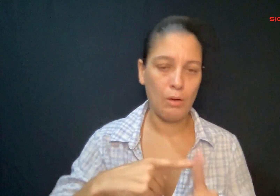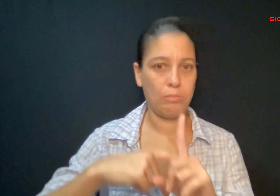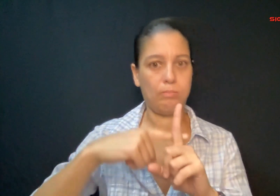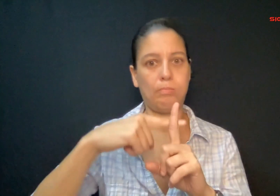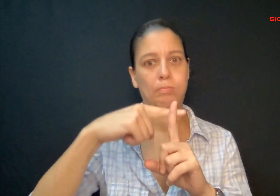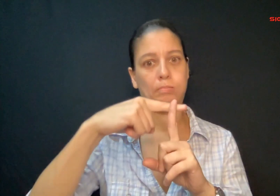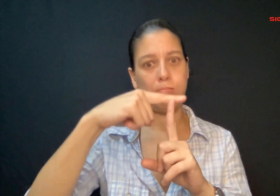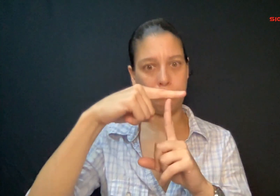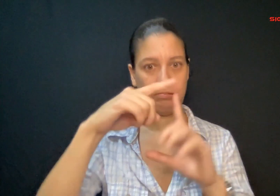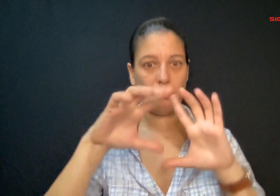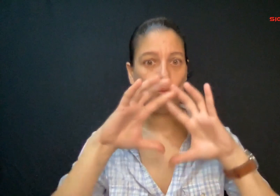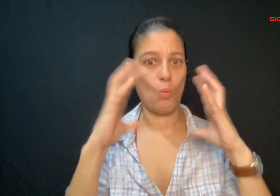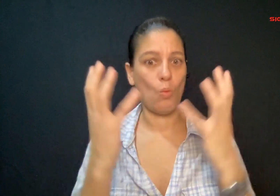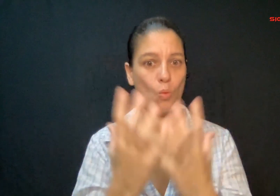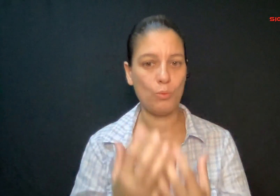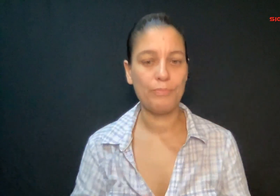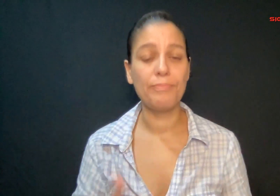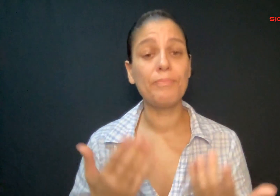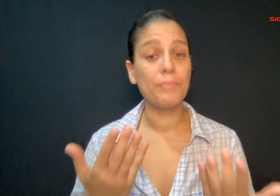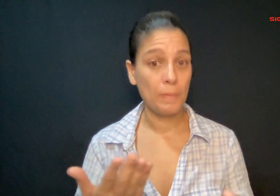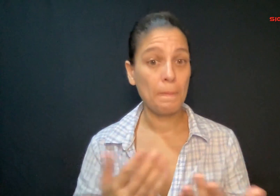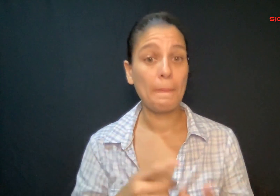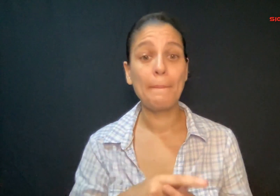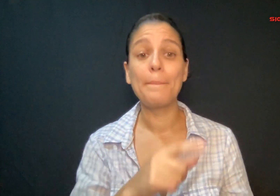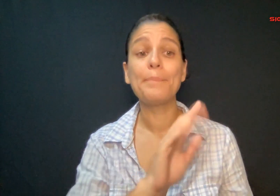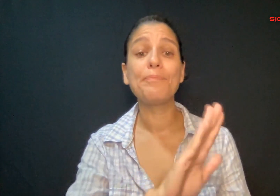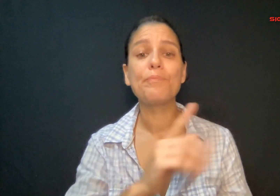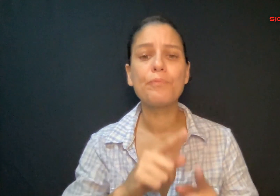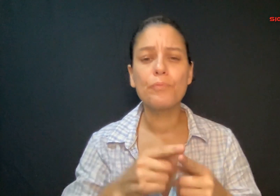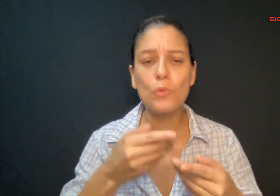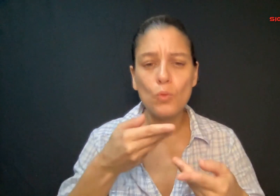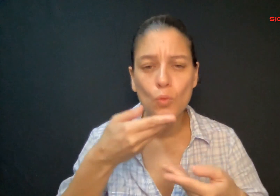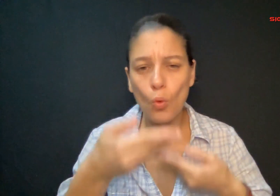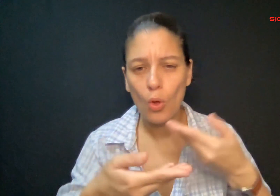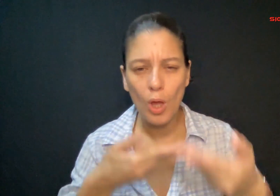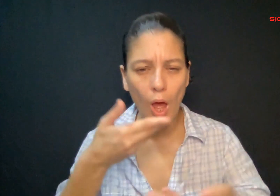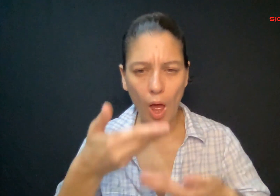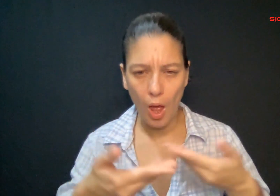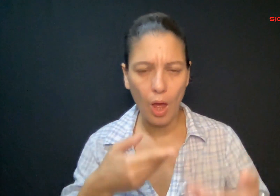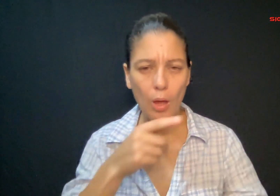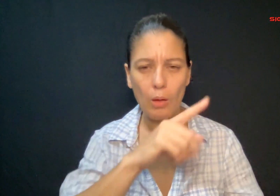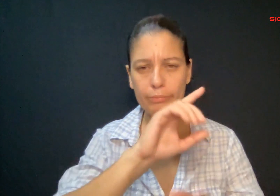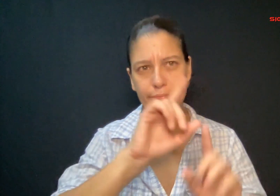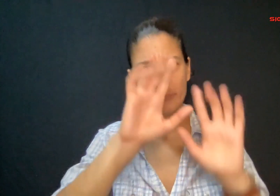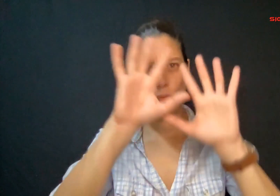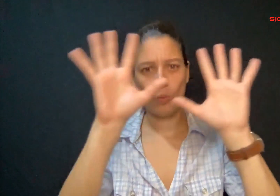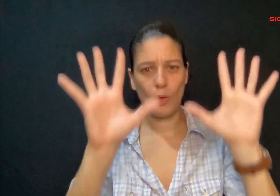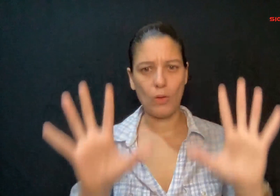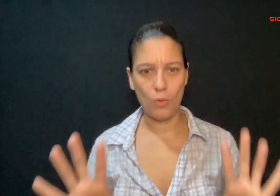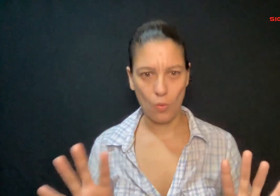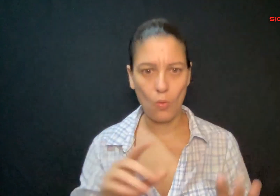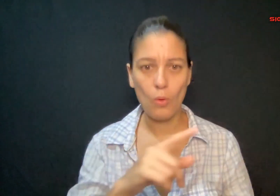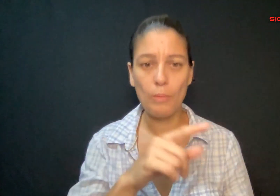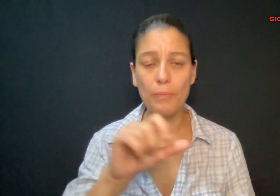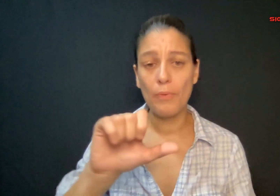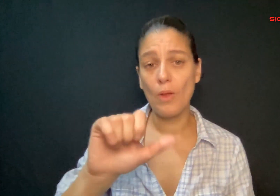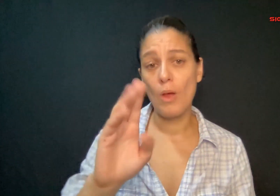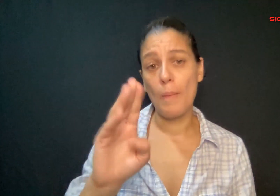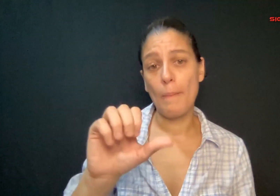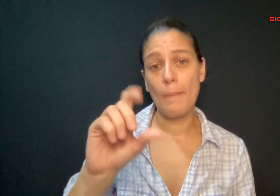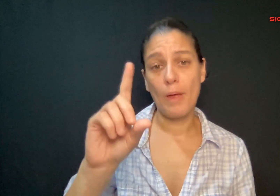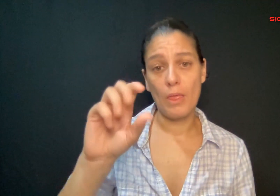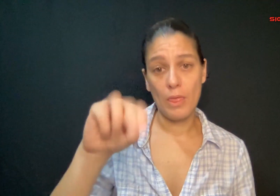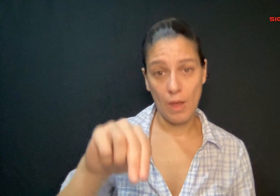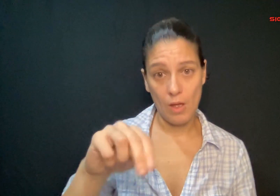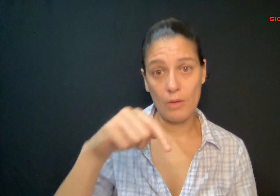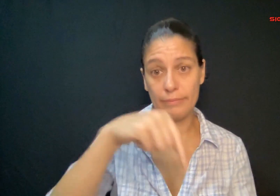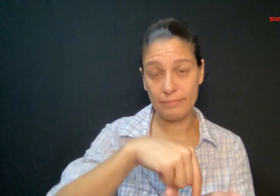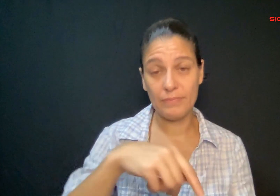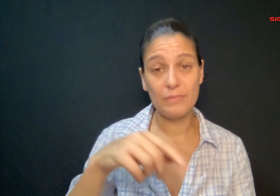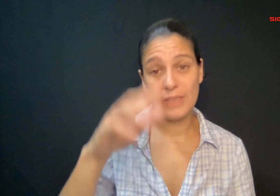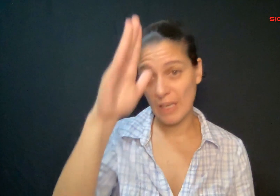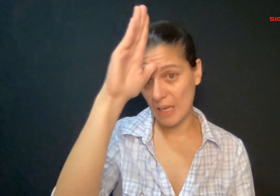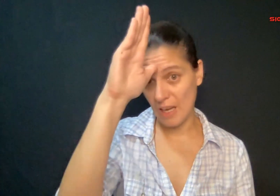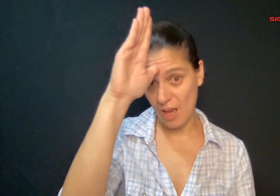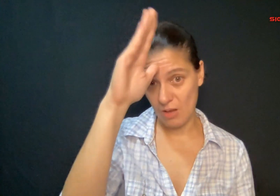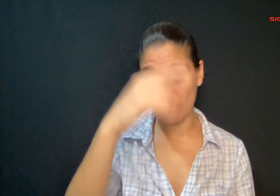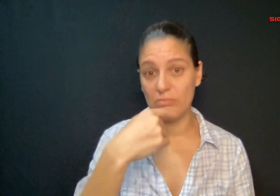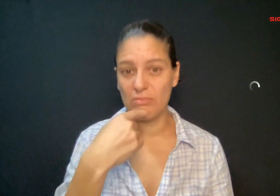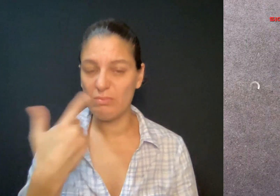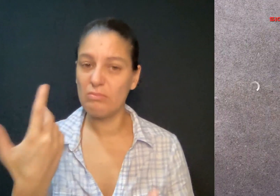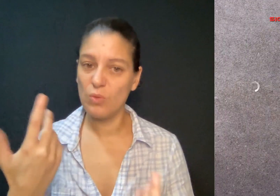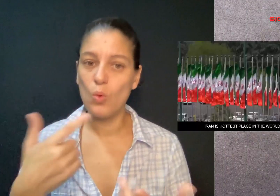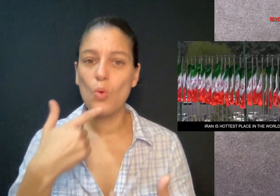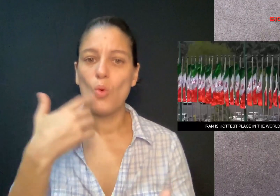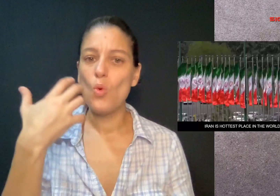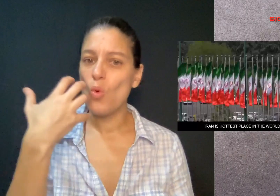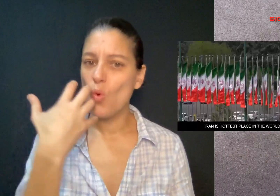record-breaking hot temperatures but according to weather historian Abadan